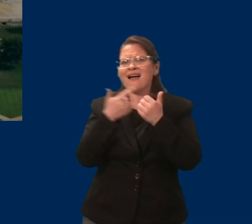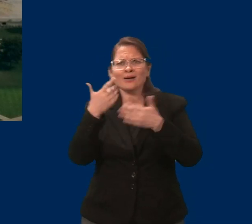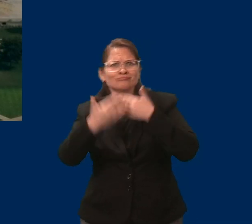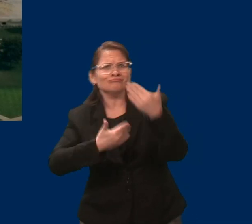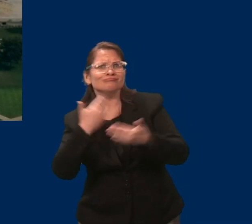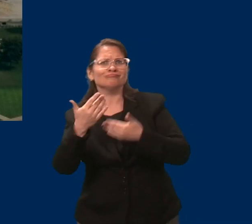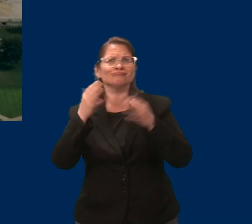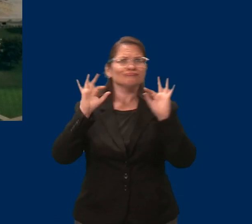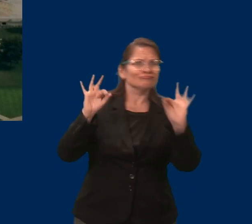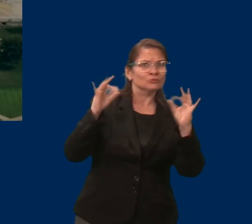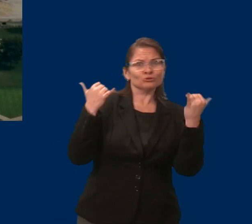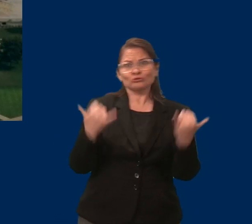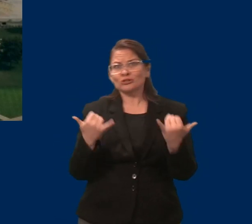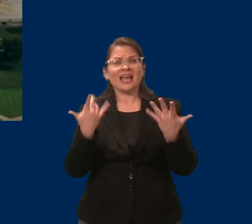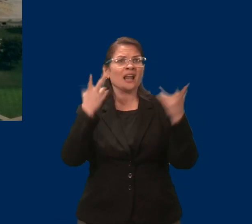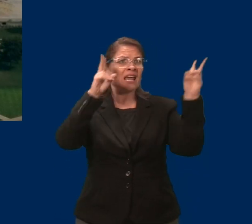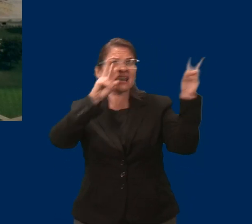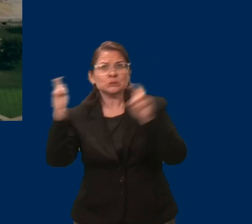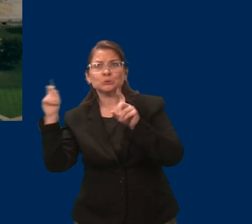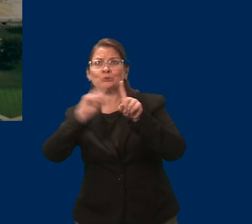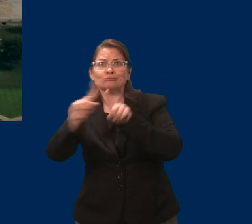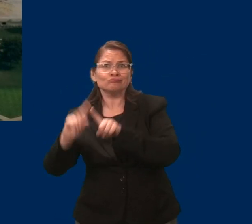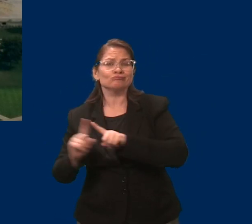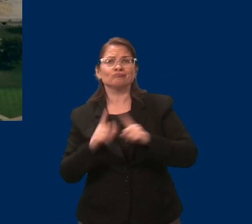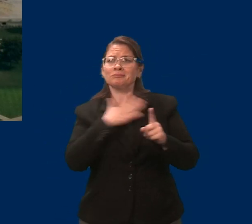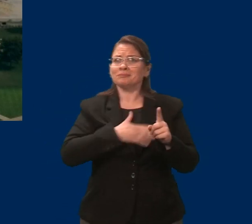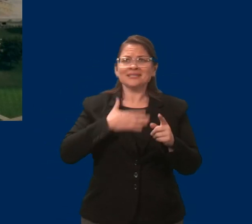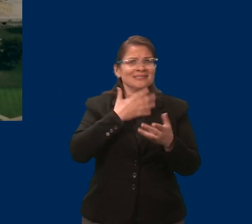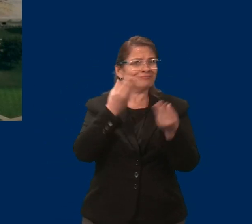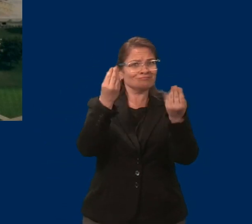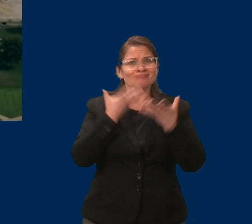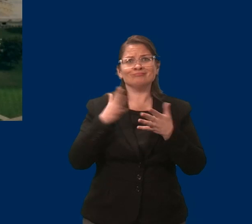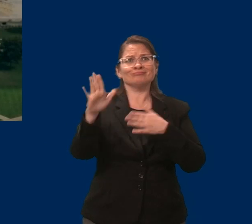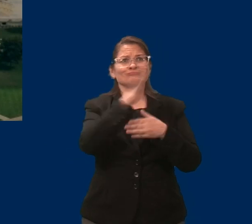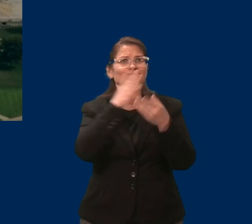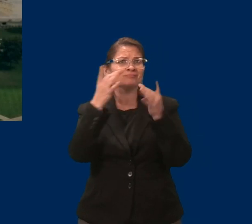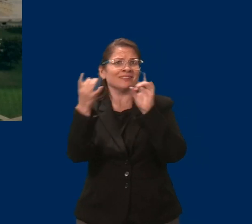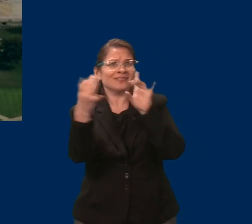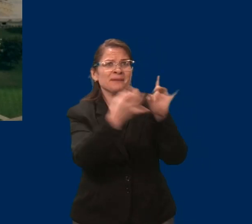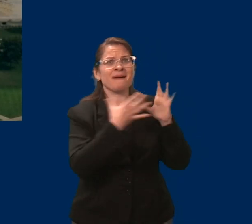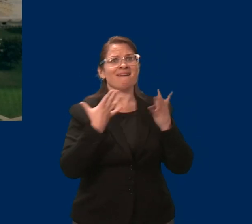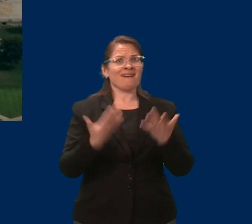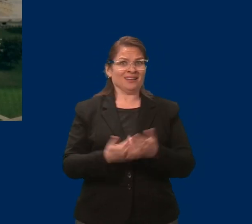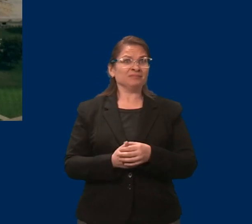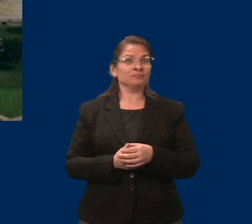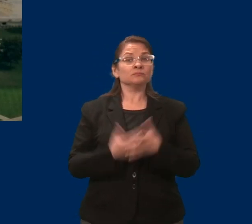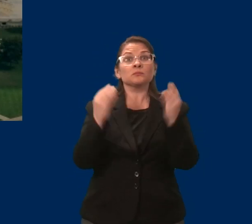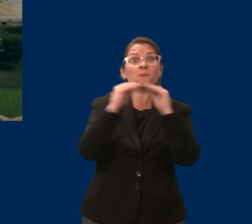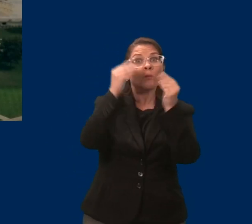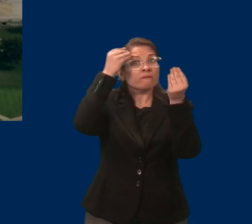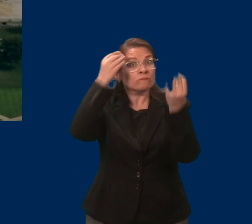were presented today. And if you want to get more involved, we would love to have you.